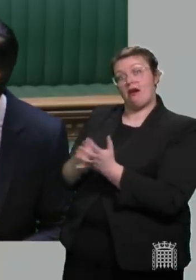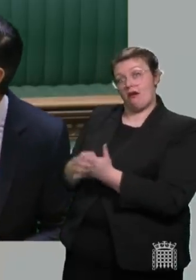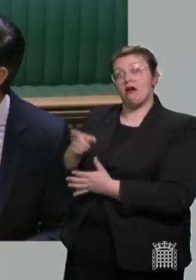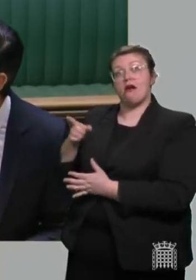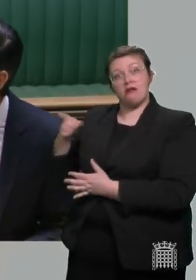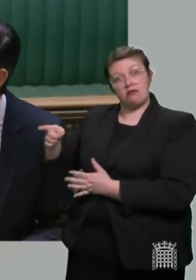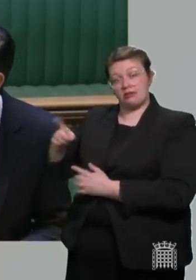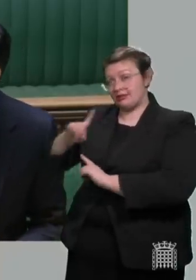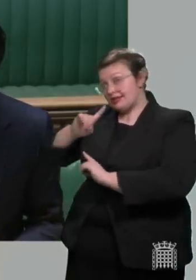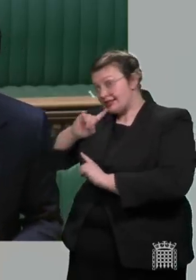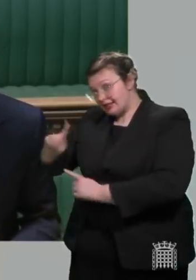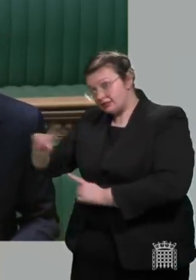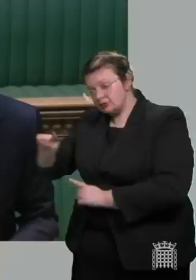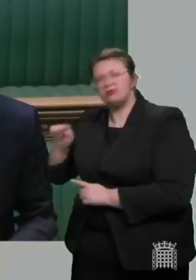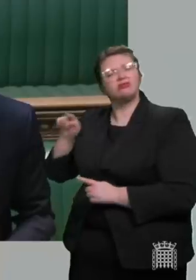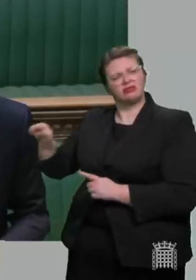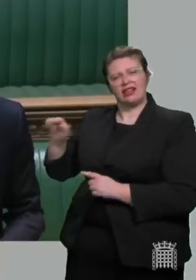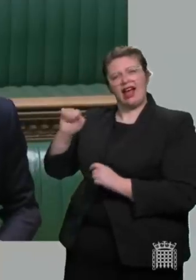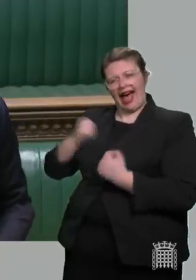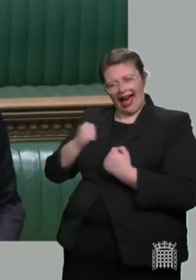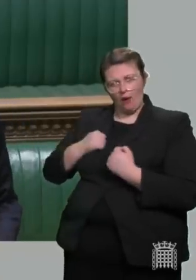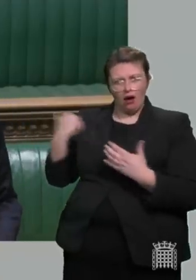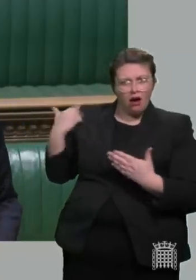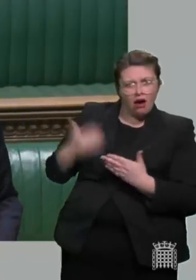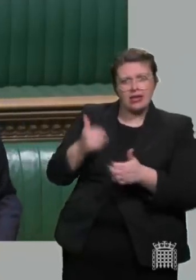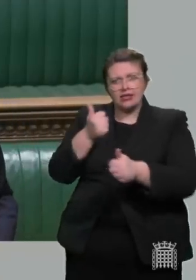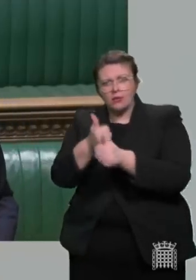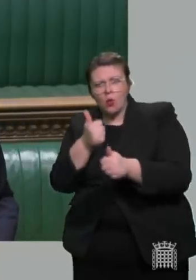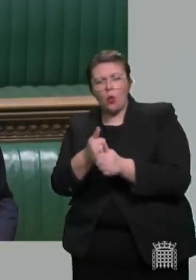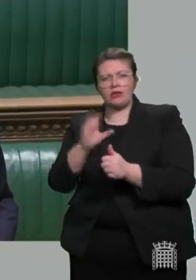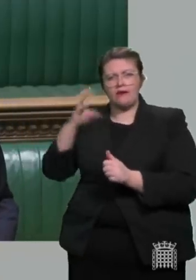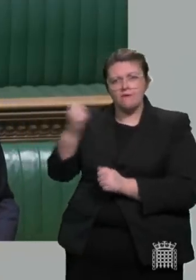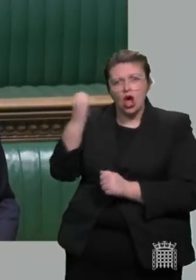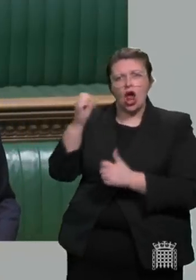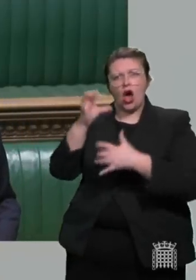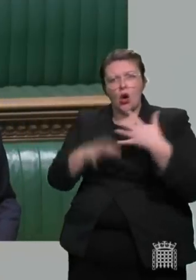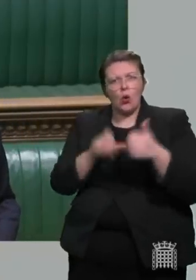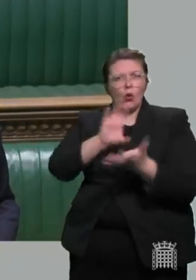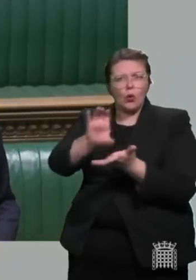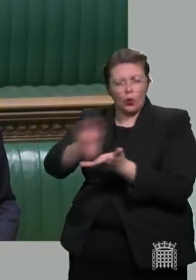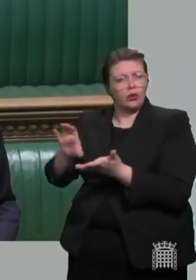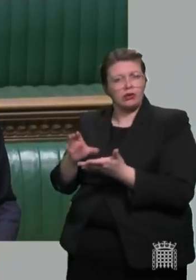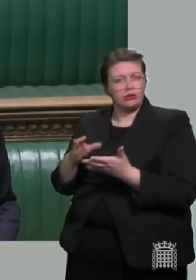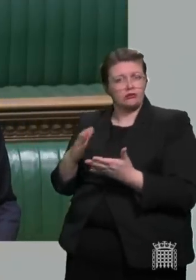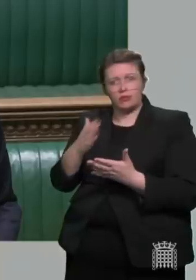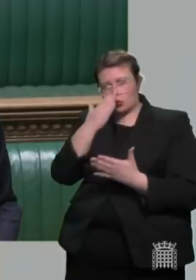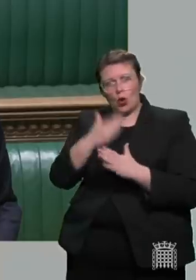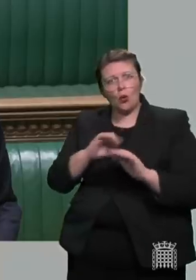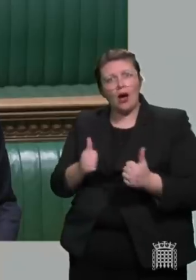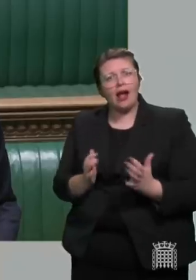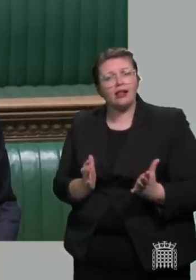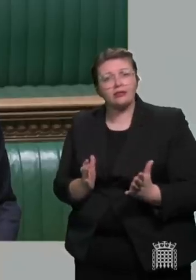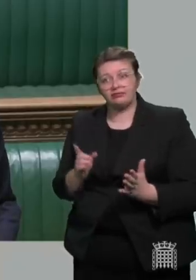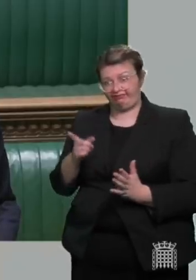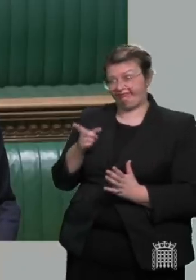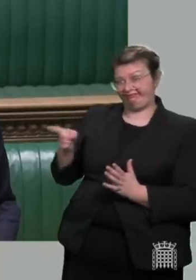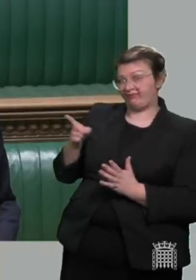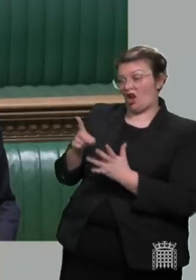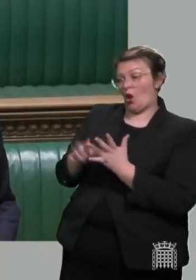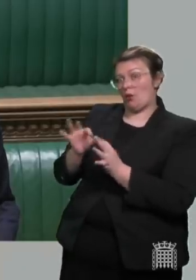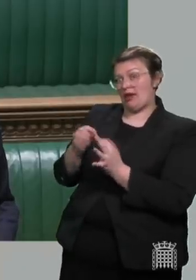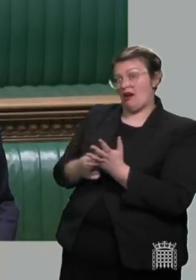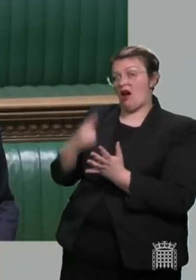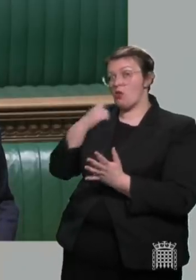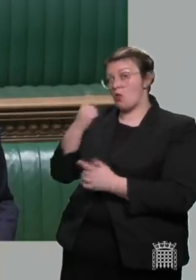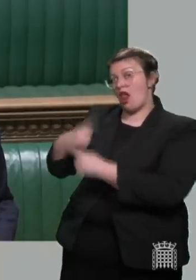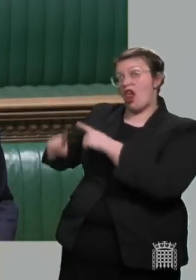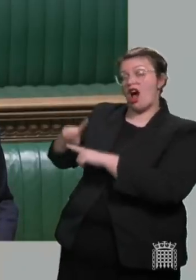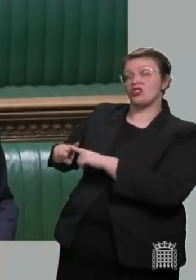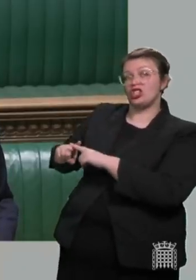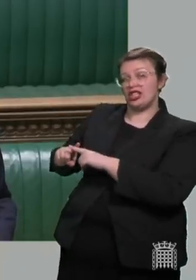to support jobs have worked. In July last year, it expected unemployment to peak at 11.9%. Today,